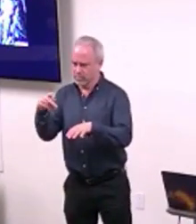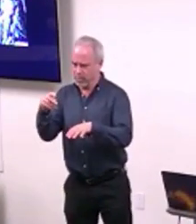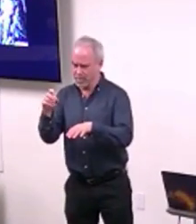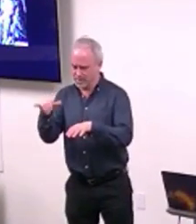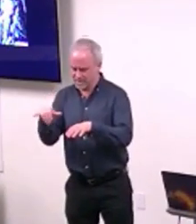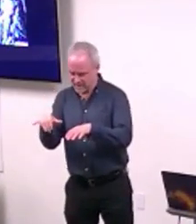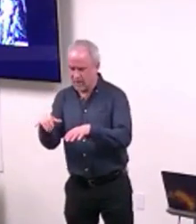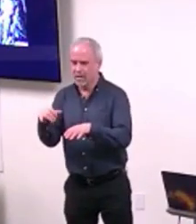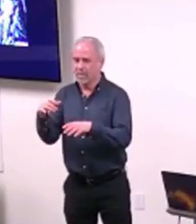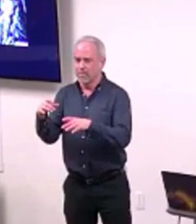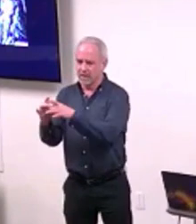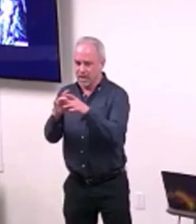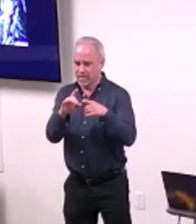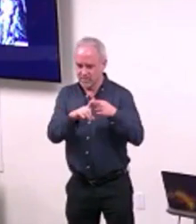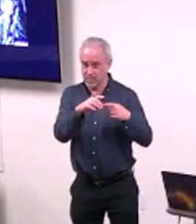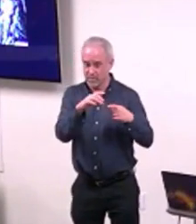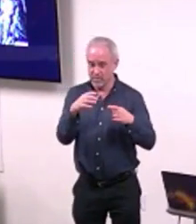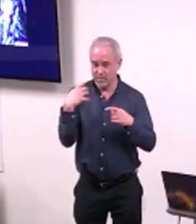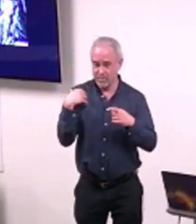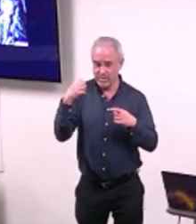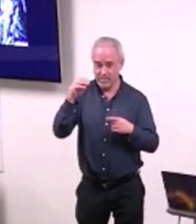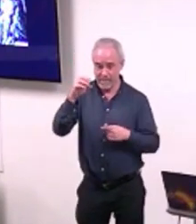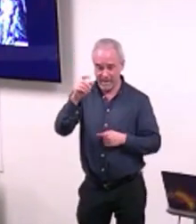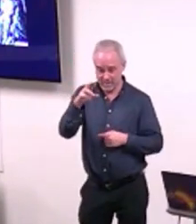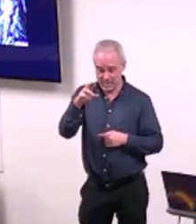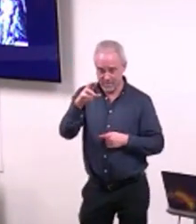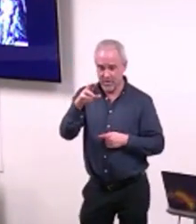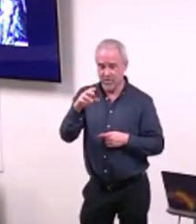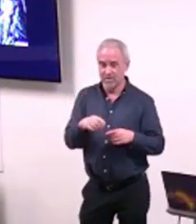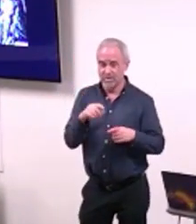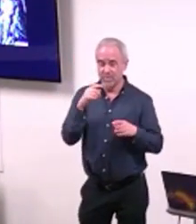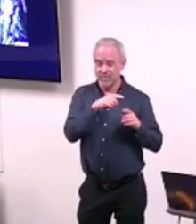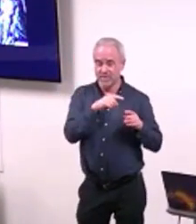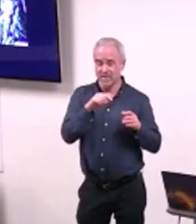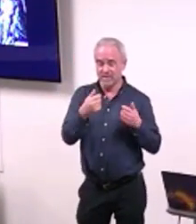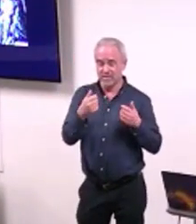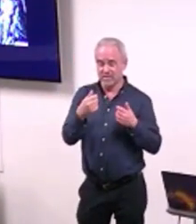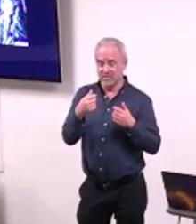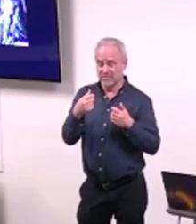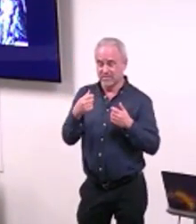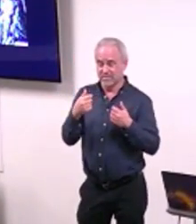And so people might say that that's an insane action.